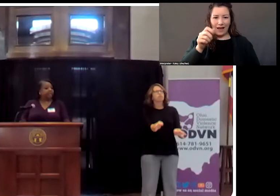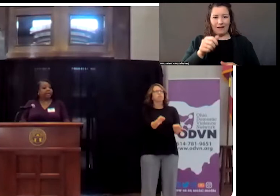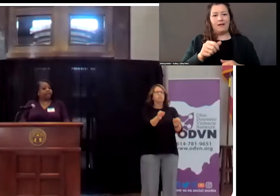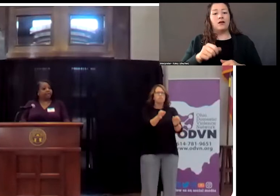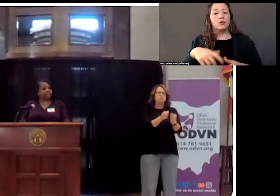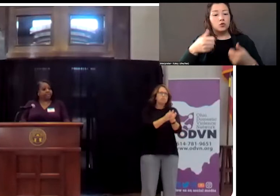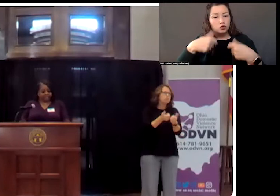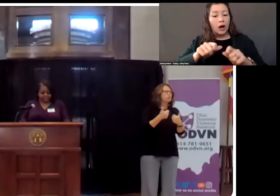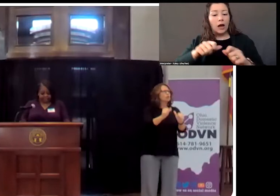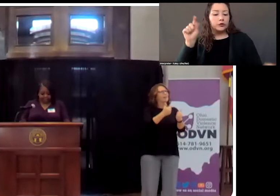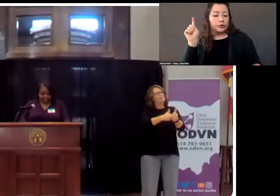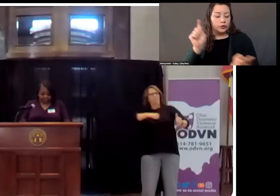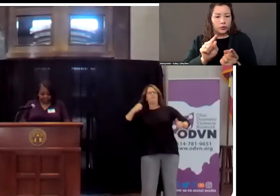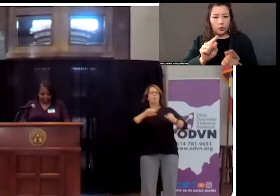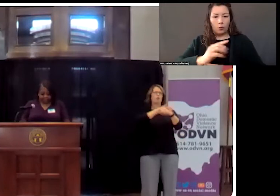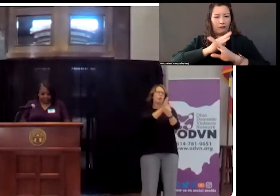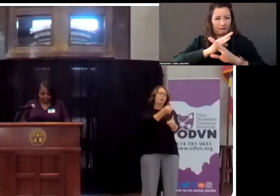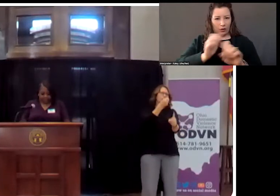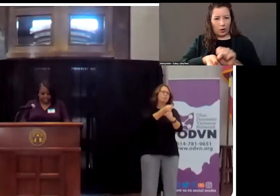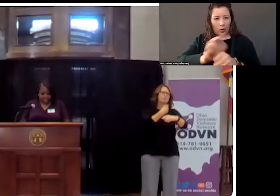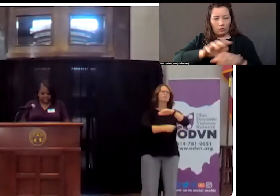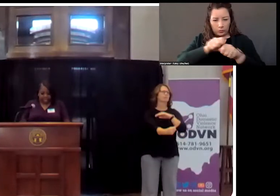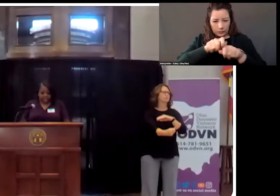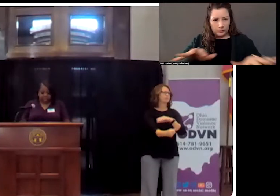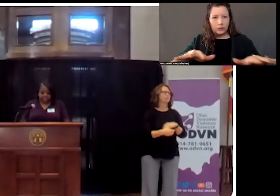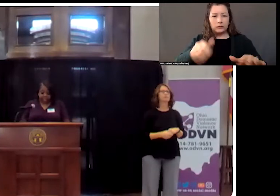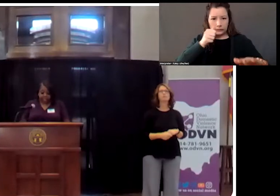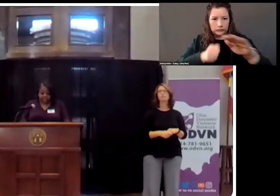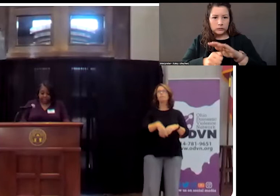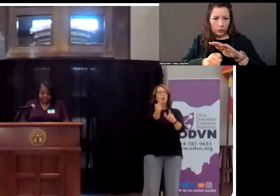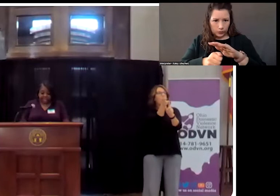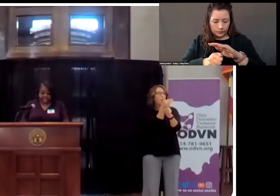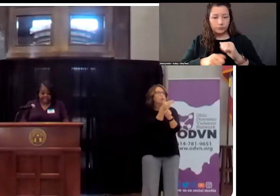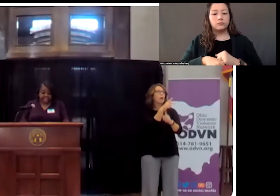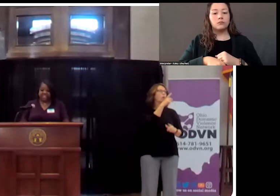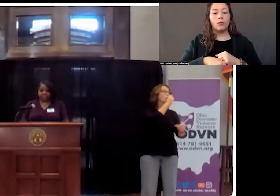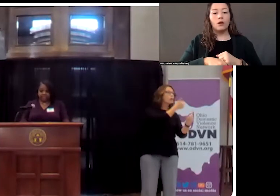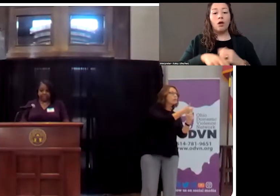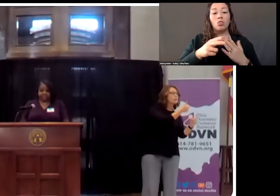out of the shelter. Hoteling those that had any symptoms